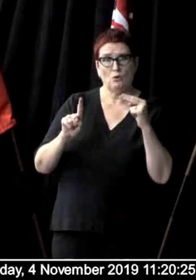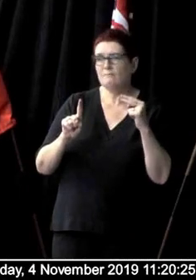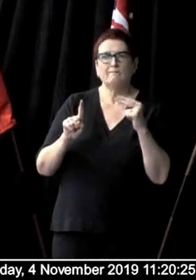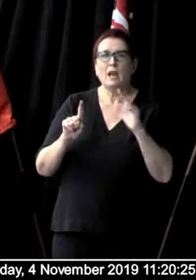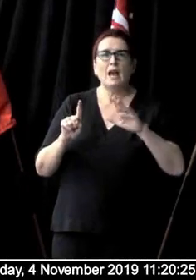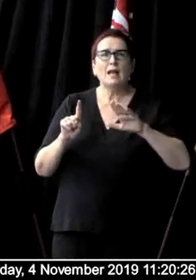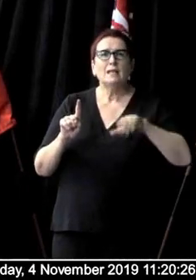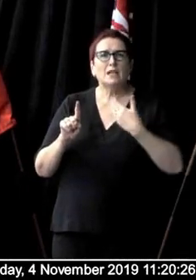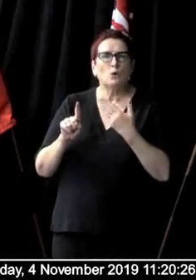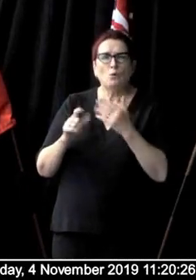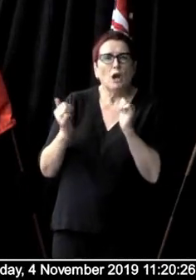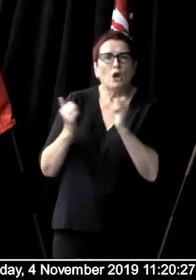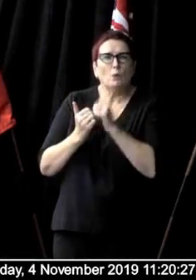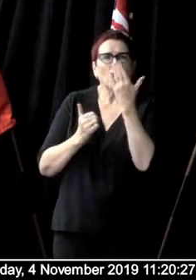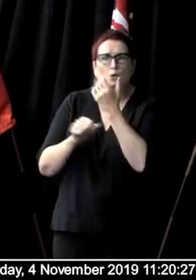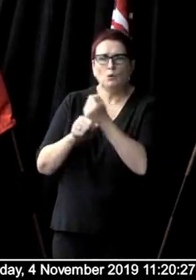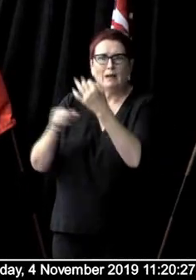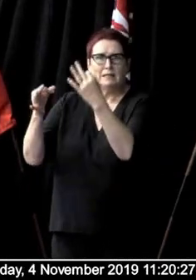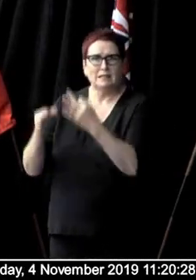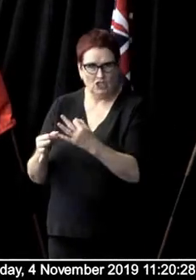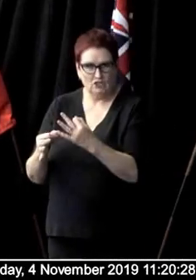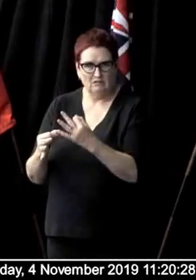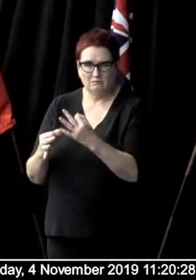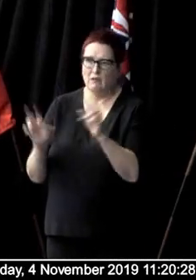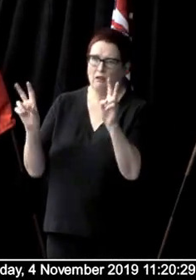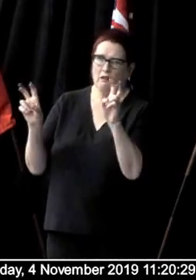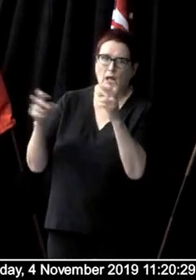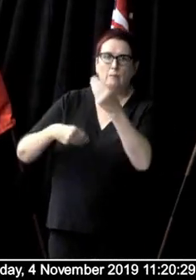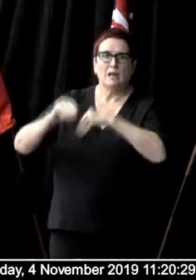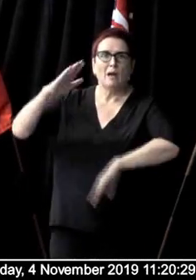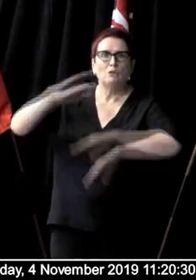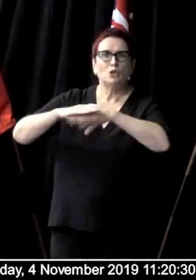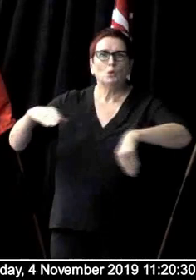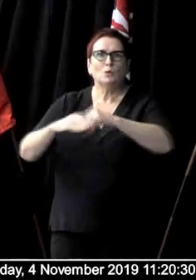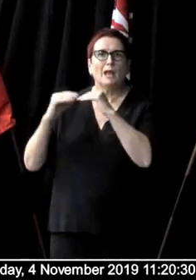decisions to move to a total inclusion model unless there has been adequate